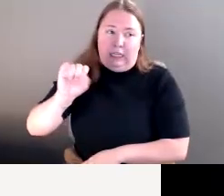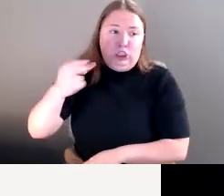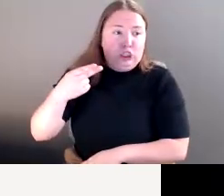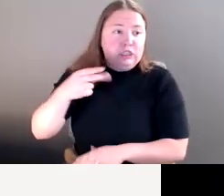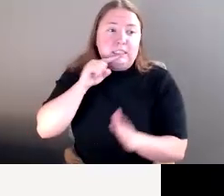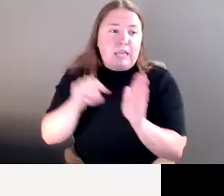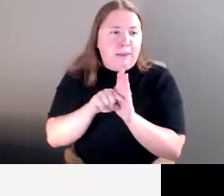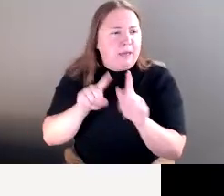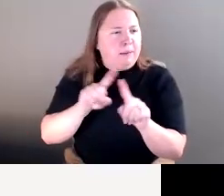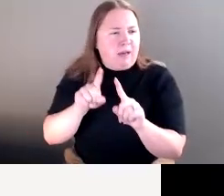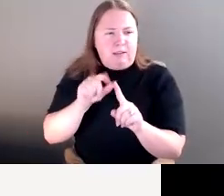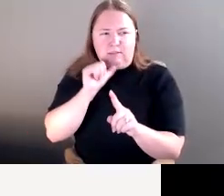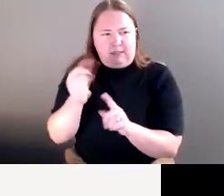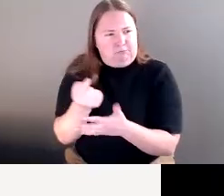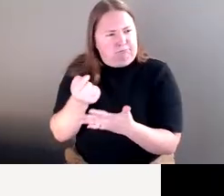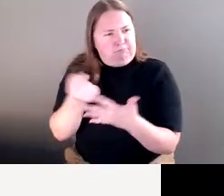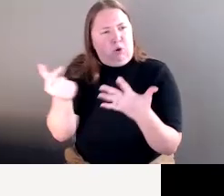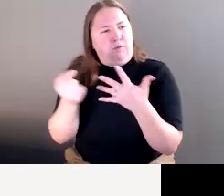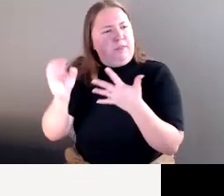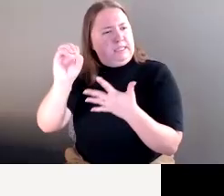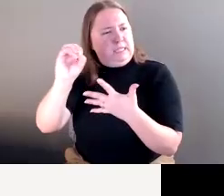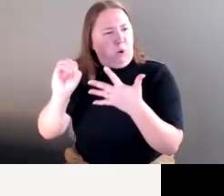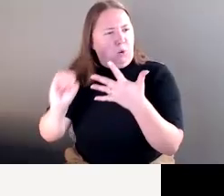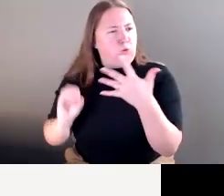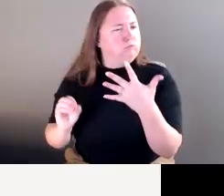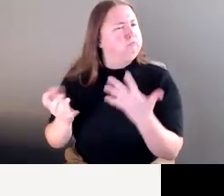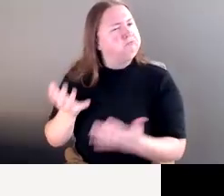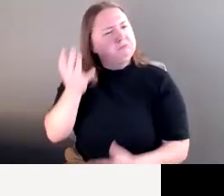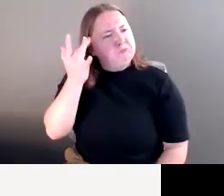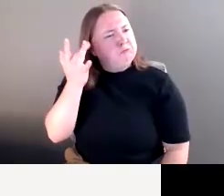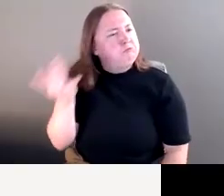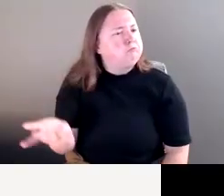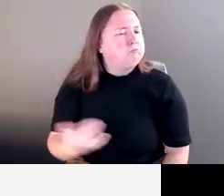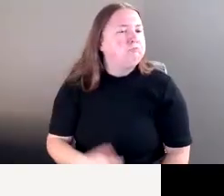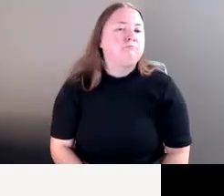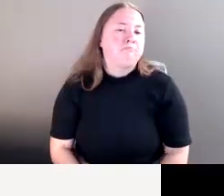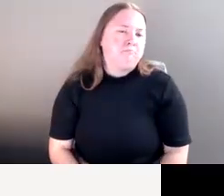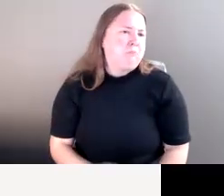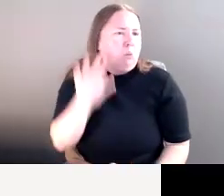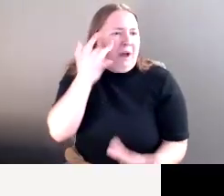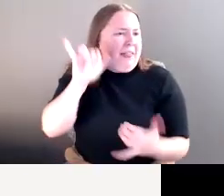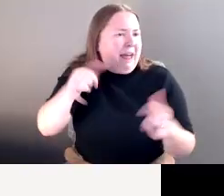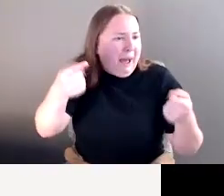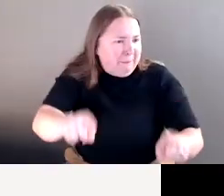or adjust the zero in the gradebook. Why? Why did that happen?